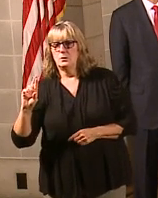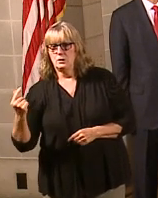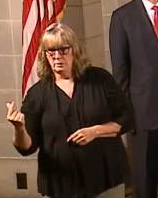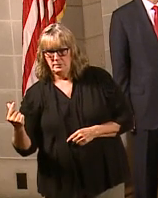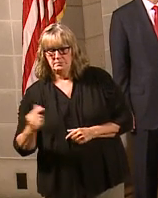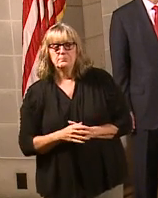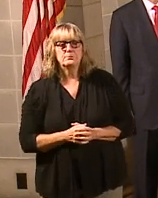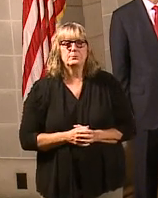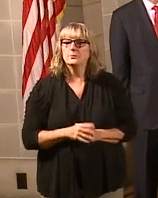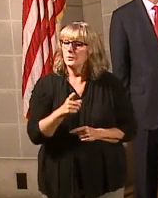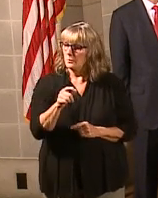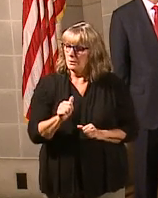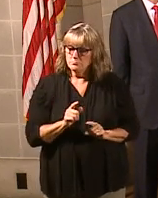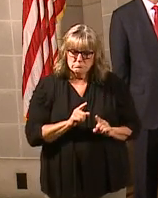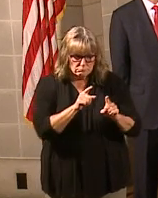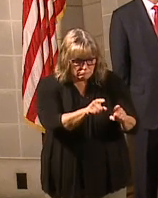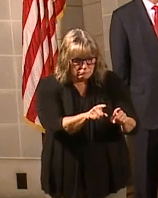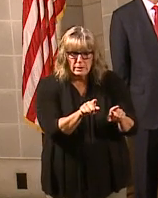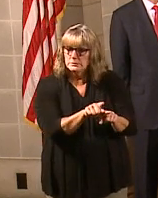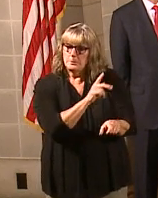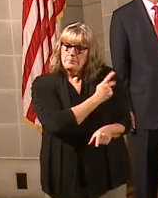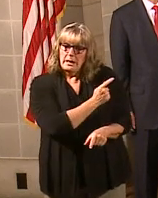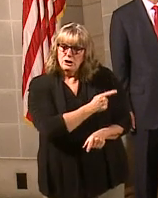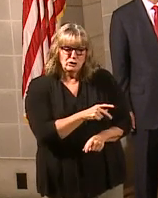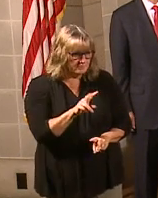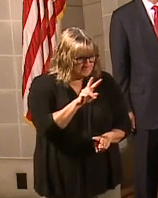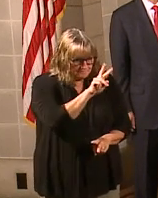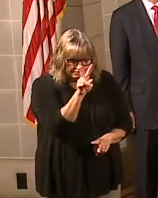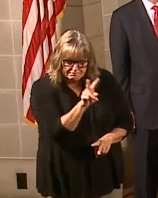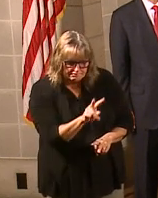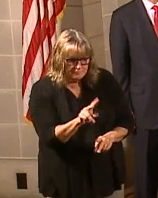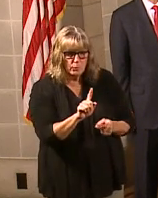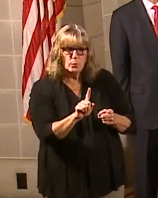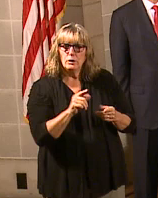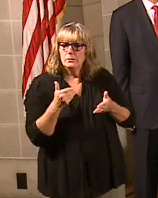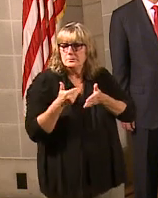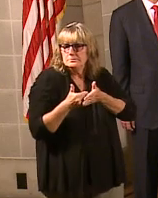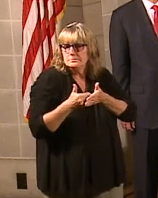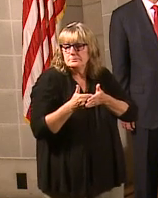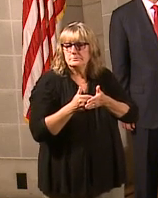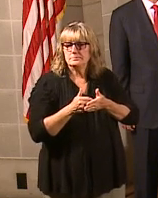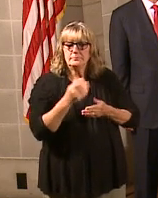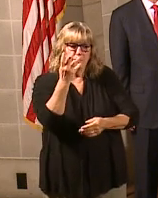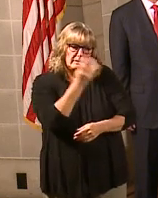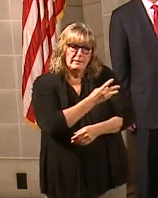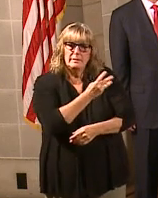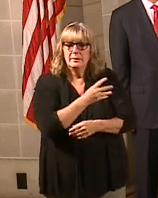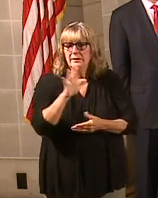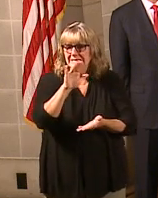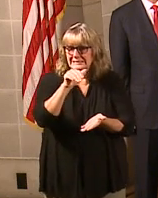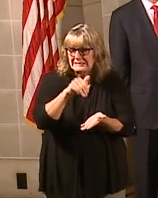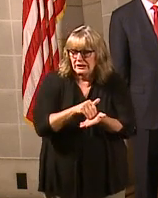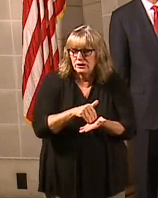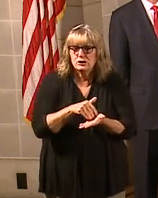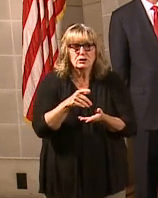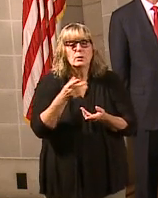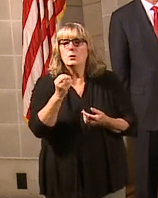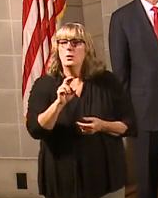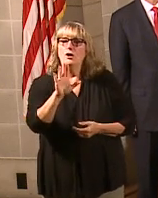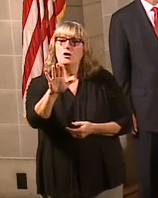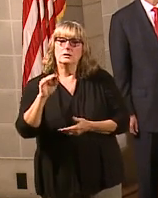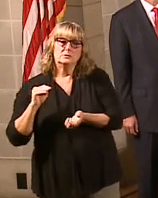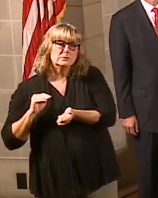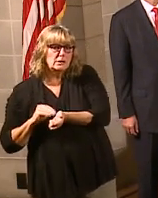IT'S COVID.INFUSIONCENTER.ORG